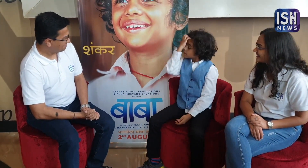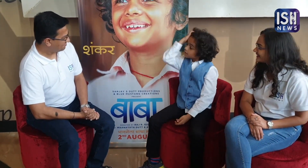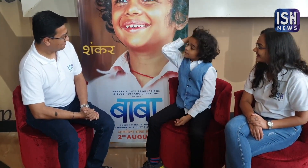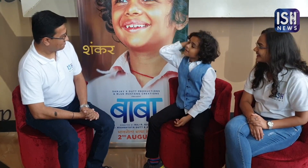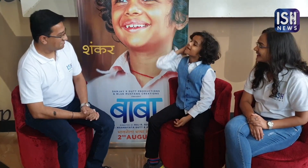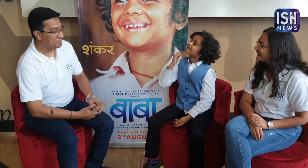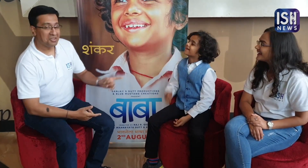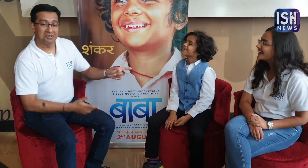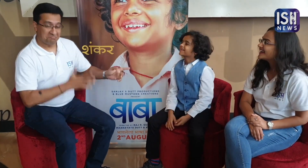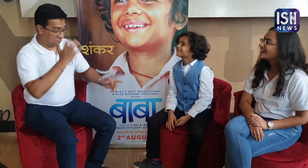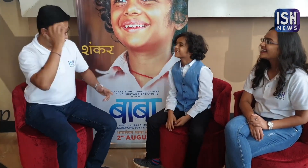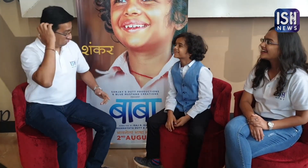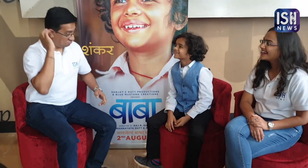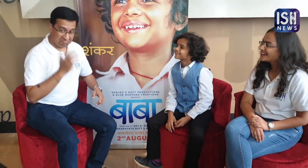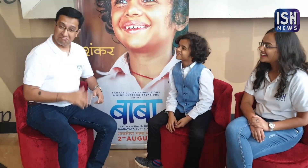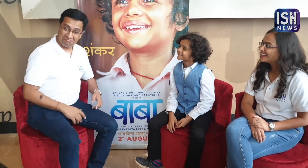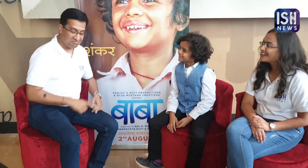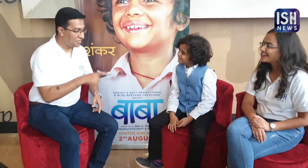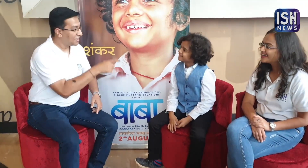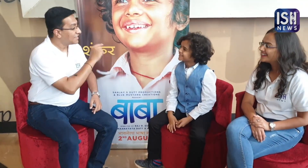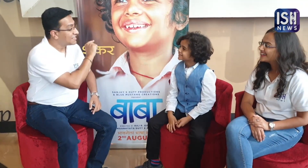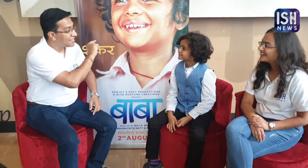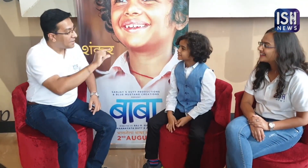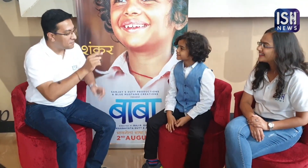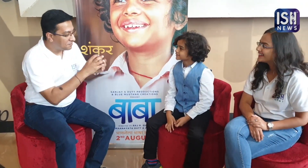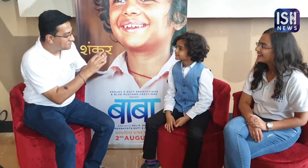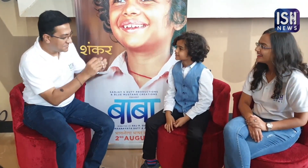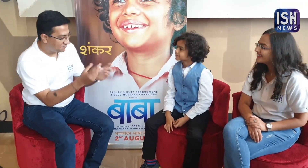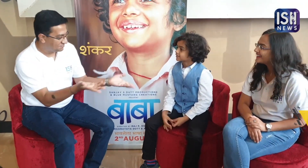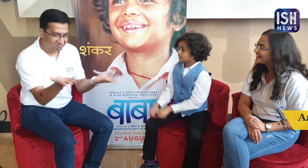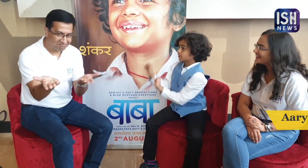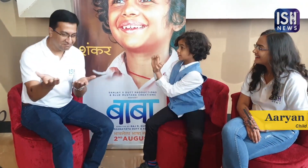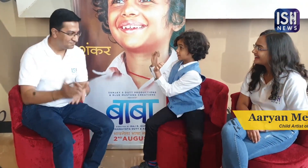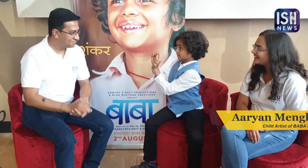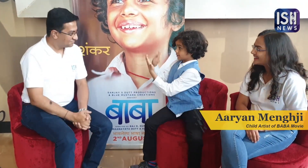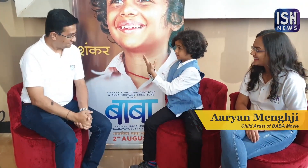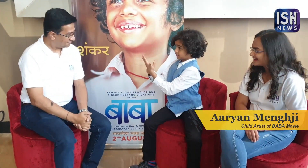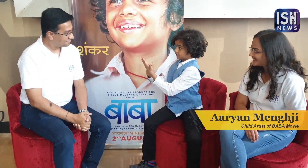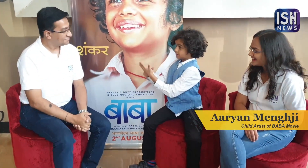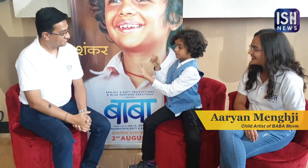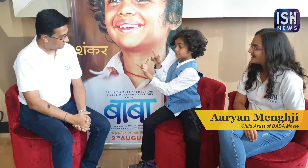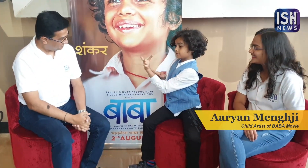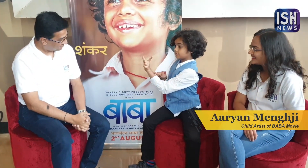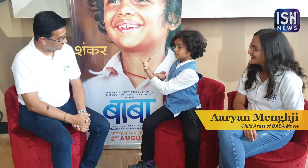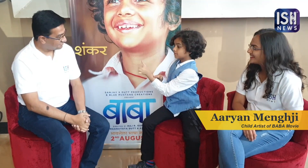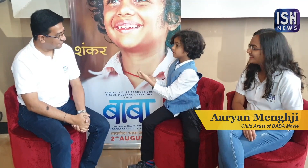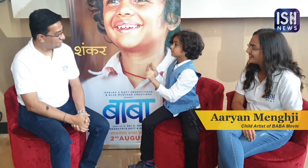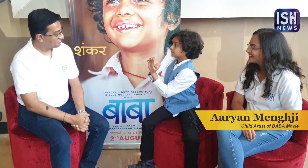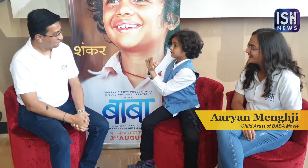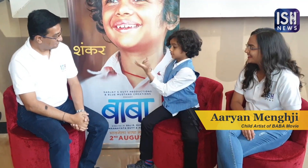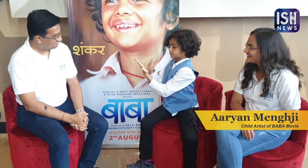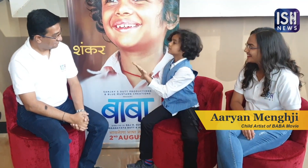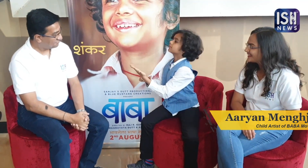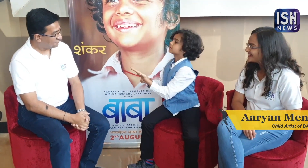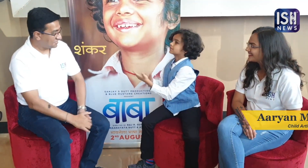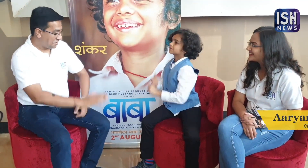(His Sign Name) Wow that's your Sign name! Please spell out your name. Aaryan.